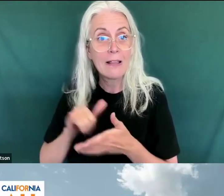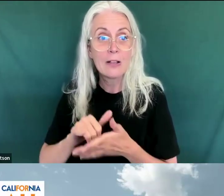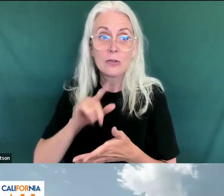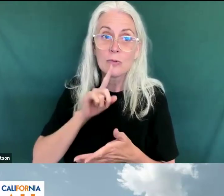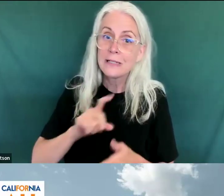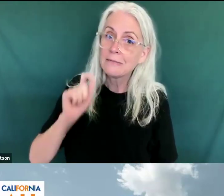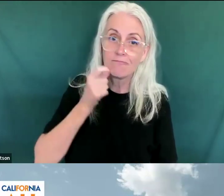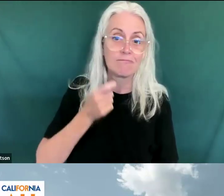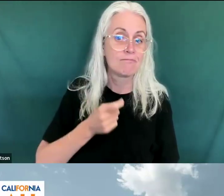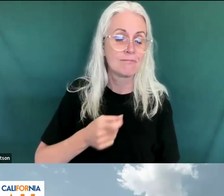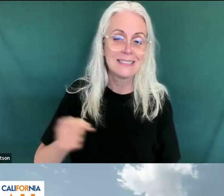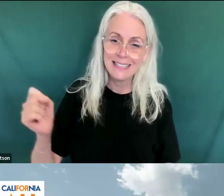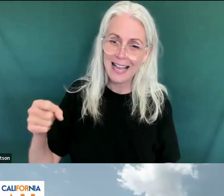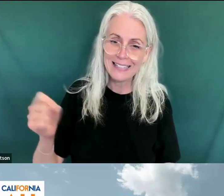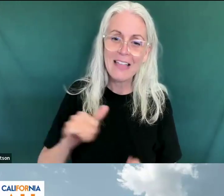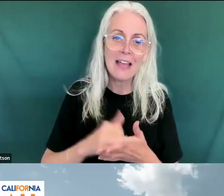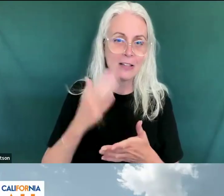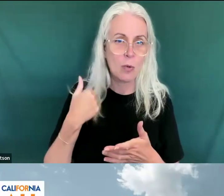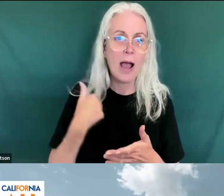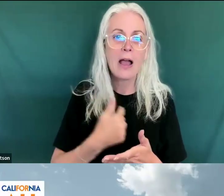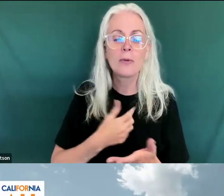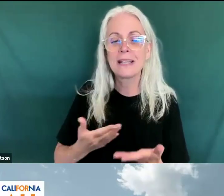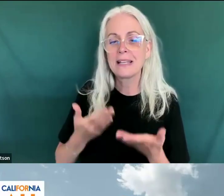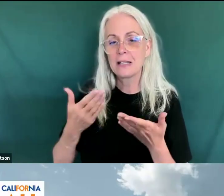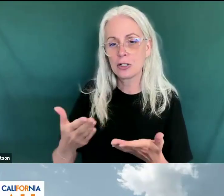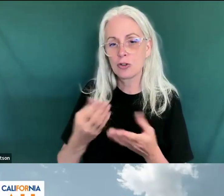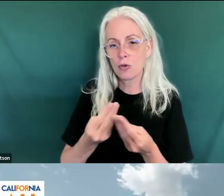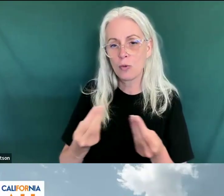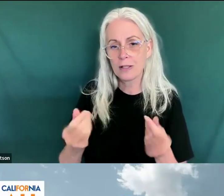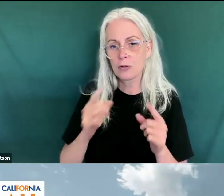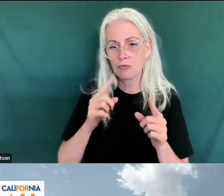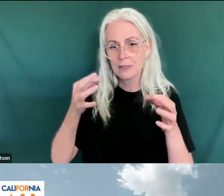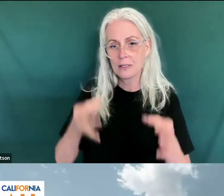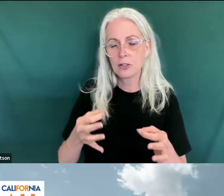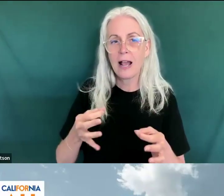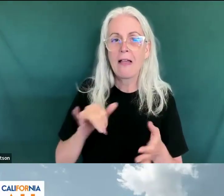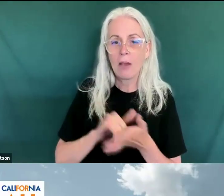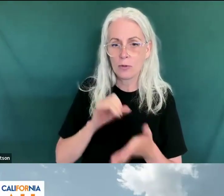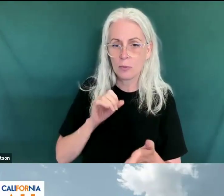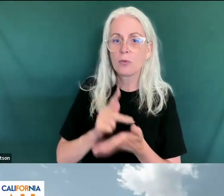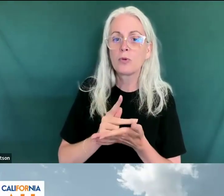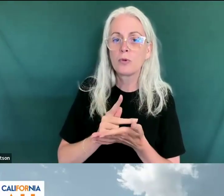Yes, and that is the reason why we issued the resolution, and it was approved by the Commission